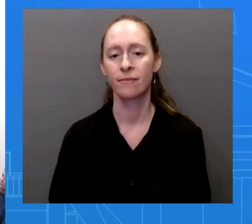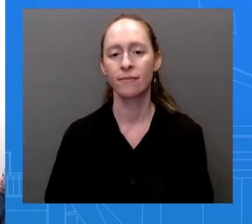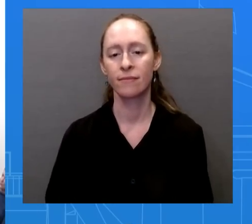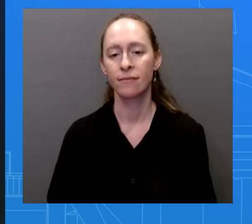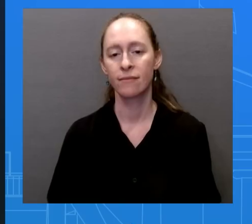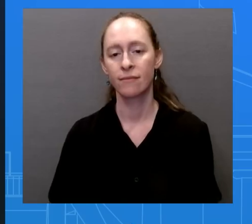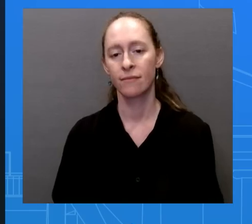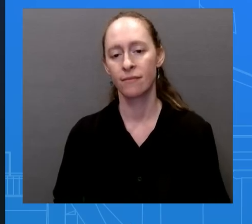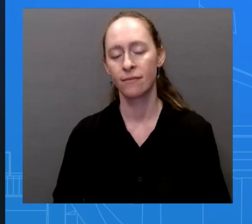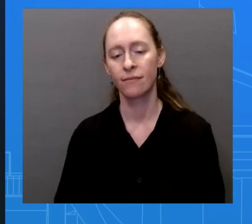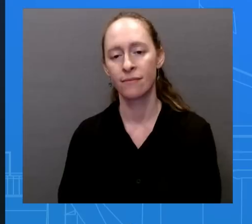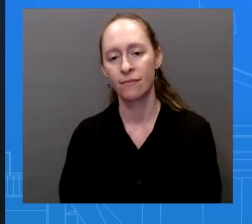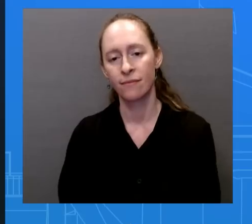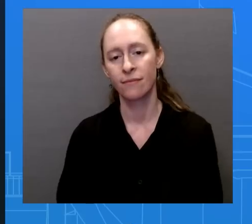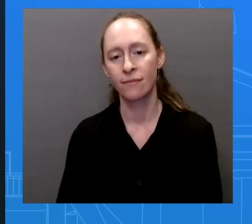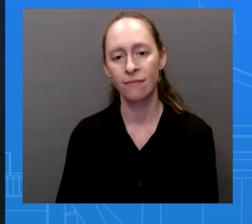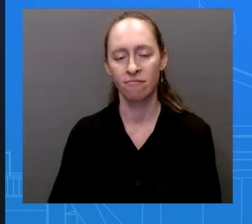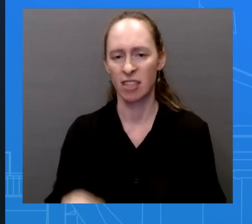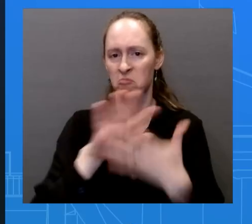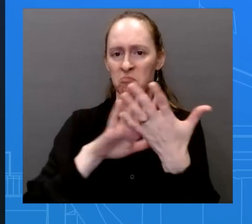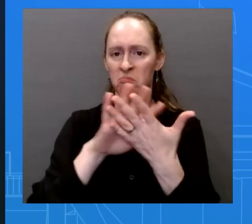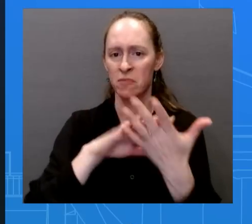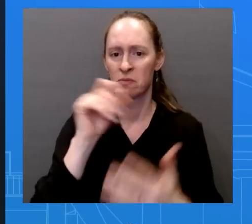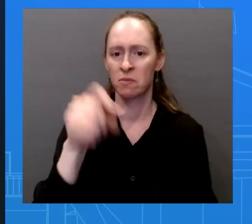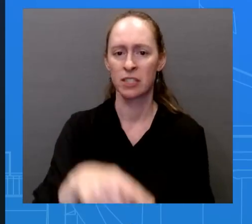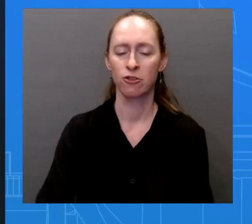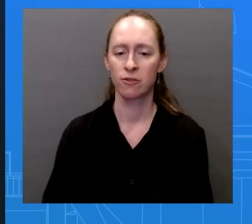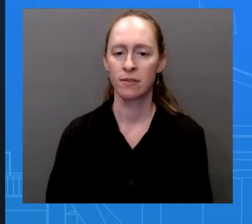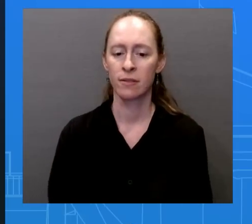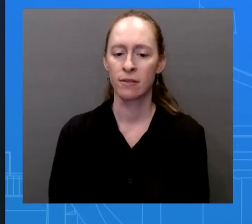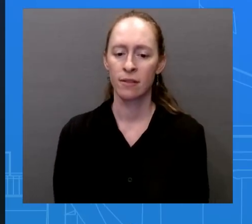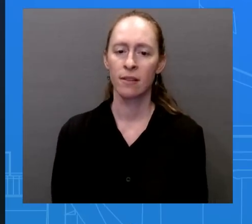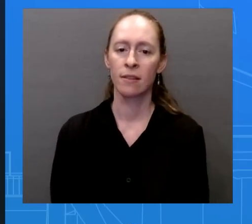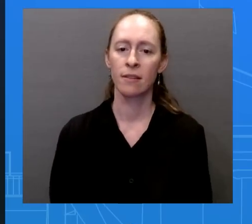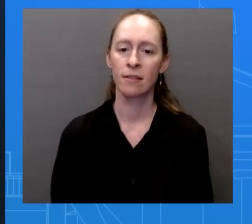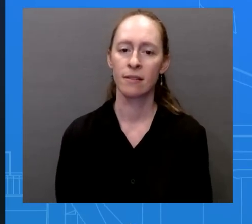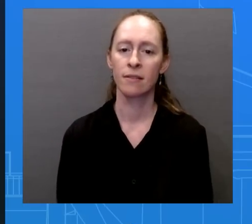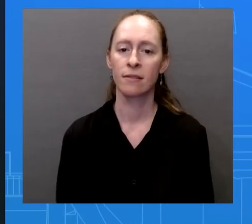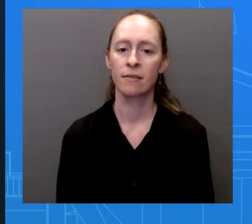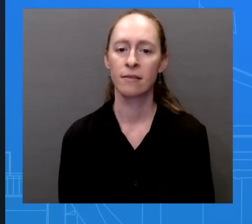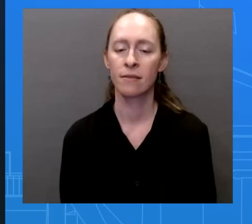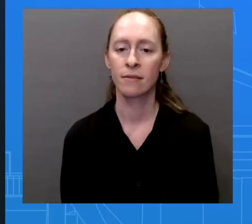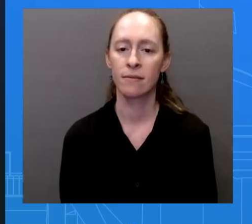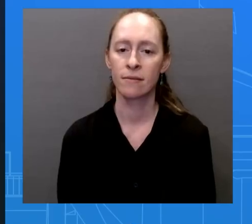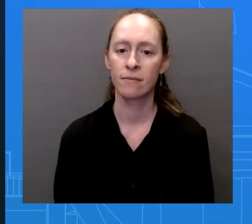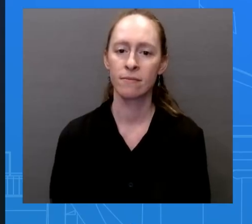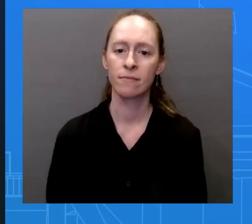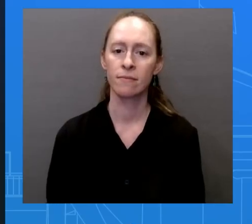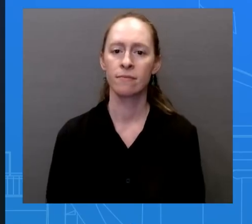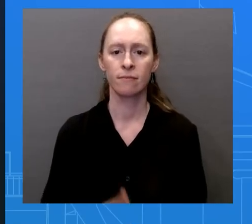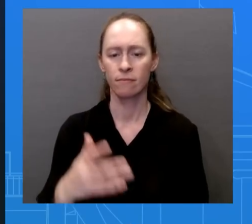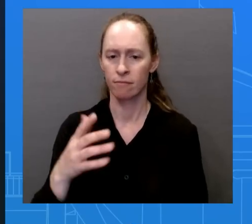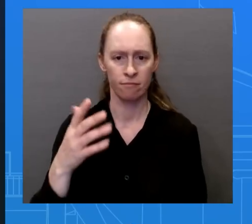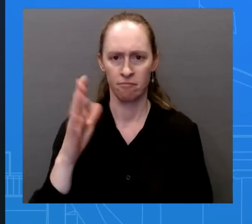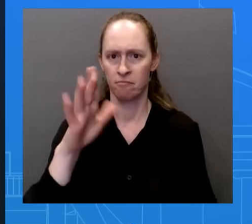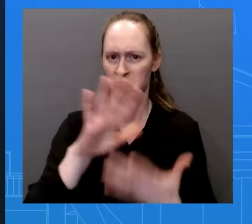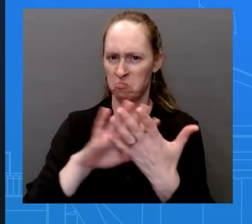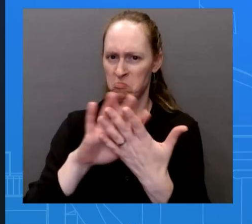Ms. Jean-Pierre: So I've seen those reports. I don't have anything to share on that at this time. The Press: Yeah. Just one quick one. Is the White House concerned